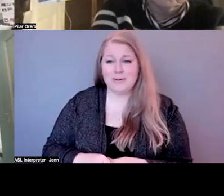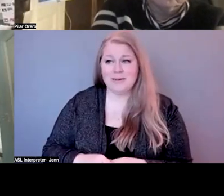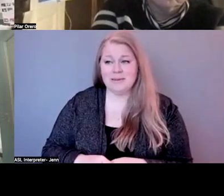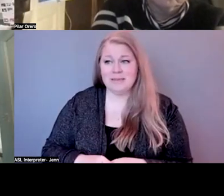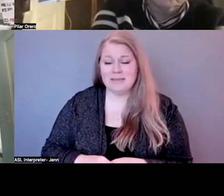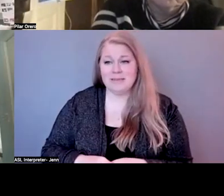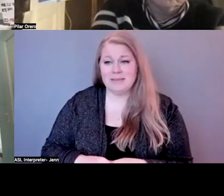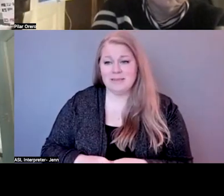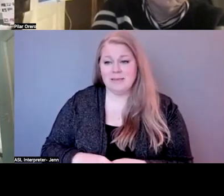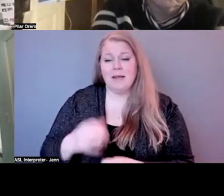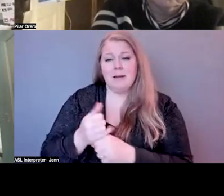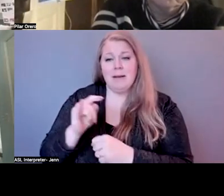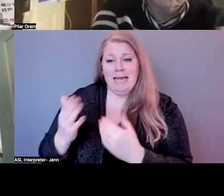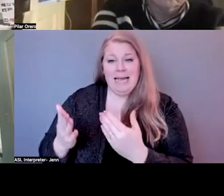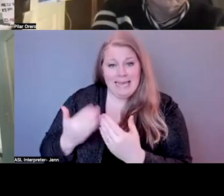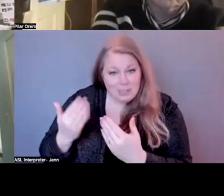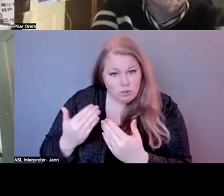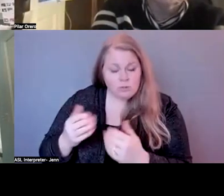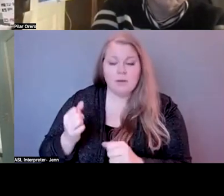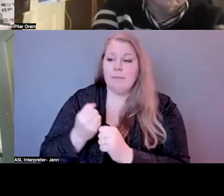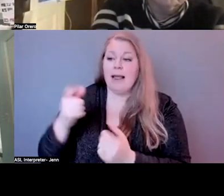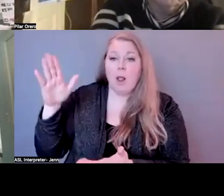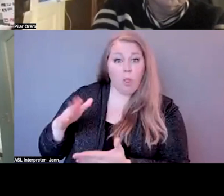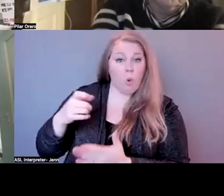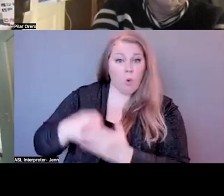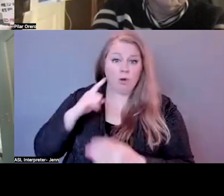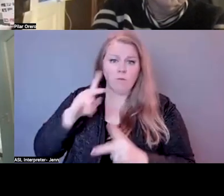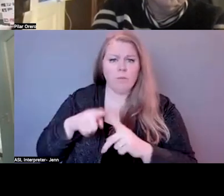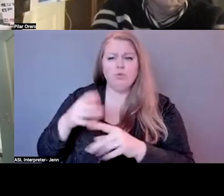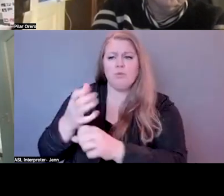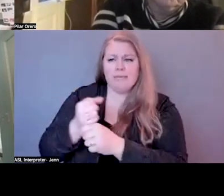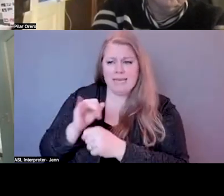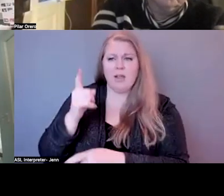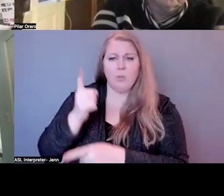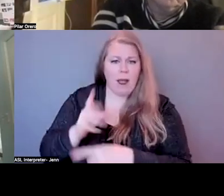Making it easier, making it lower cost for people to get it right by default is going